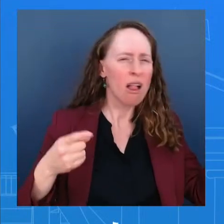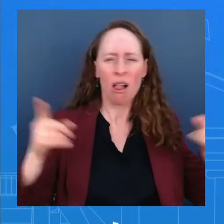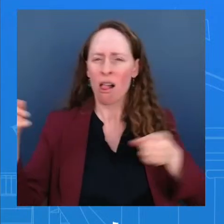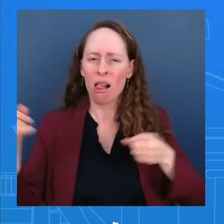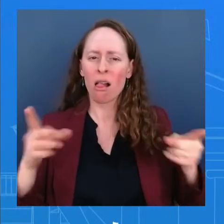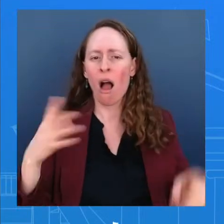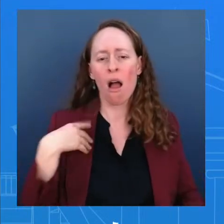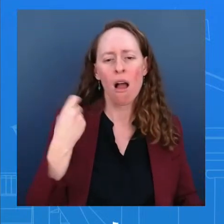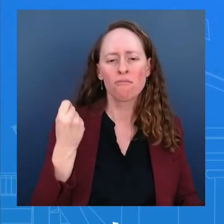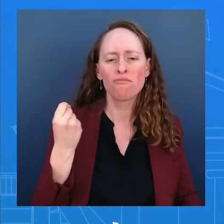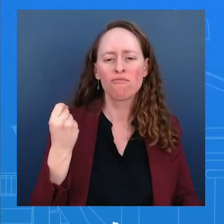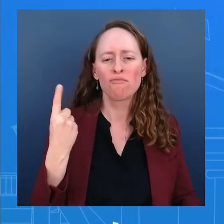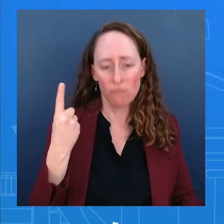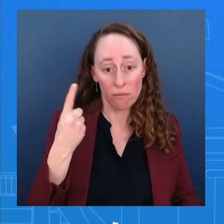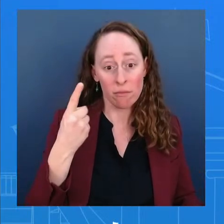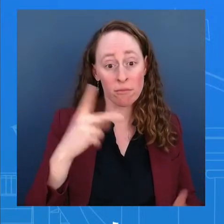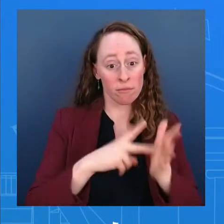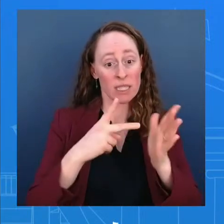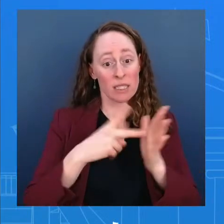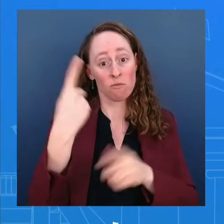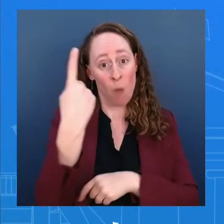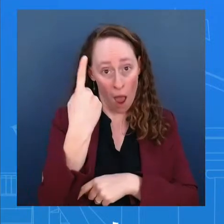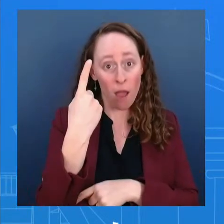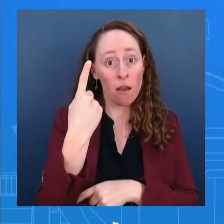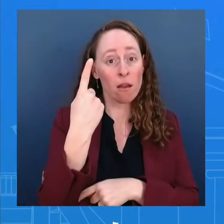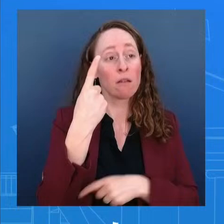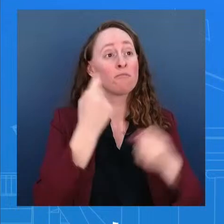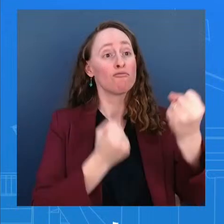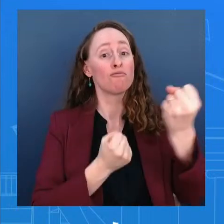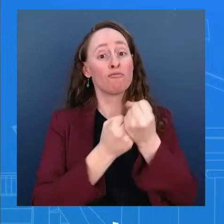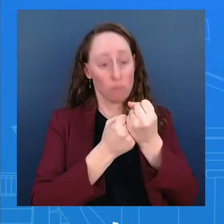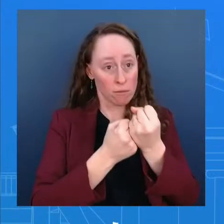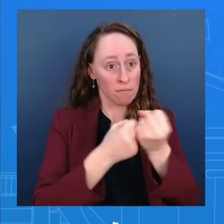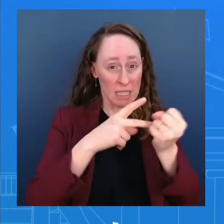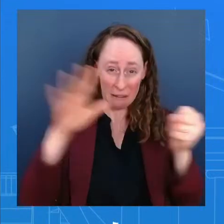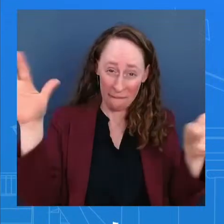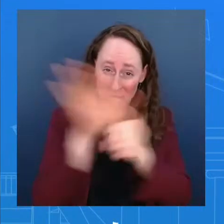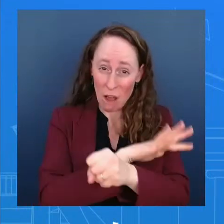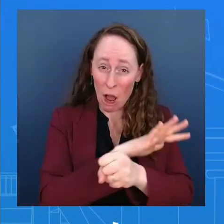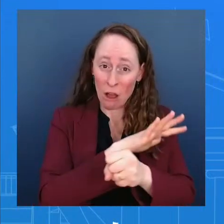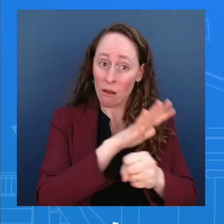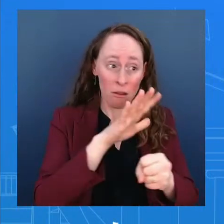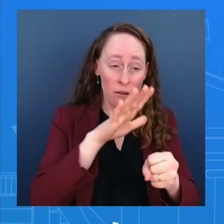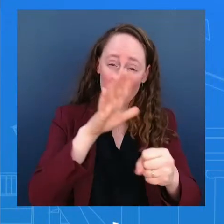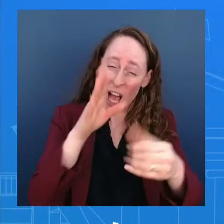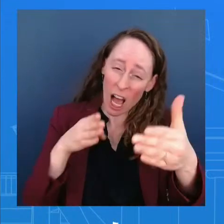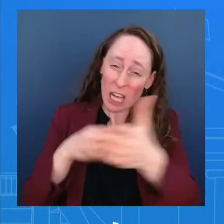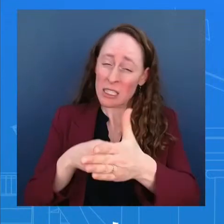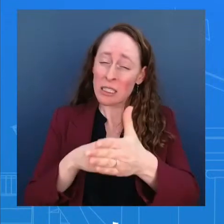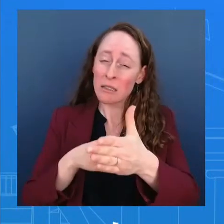by any stretch of the imagination. So, there will be time for us to sort all of that out. President Trump will make his own decisions